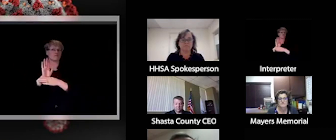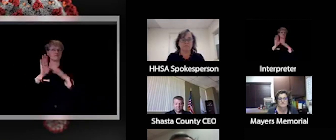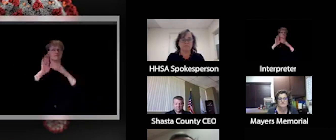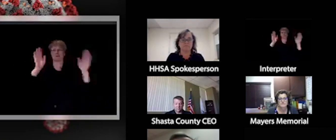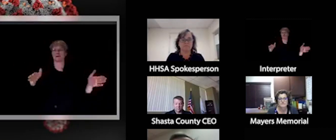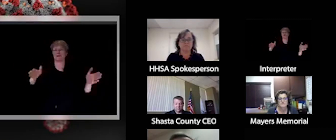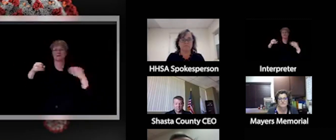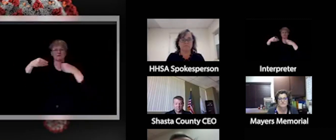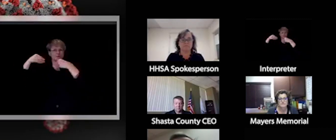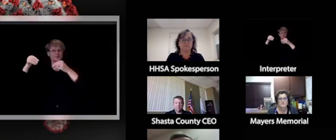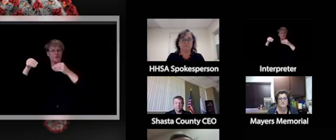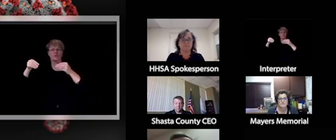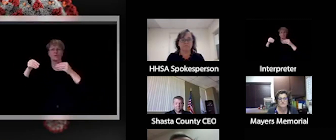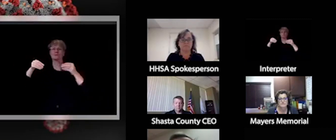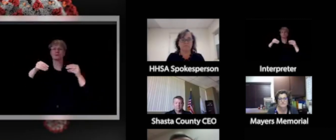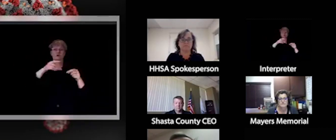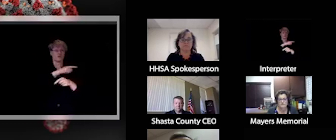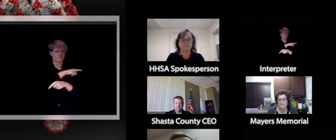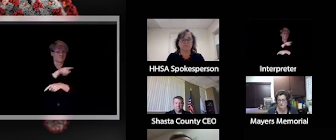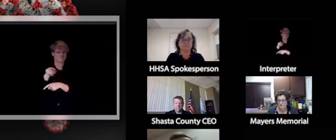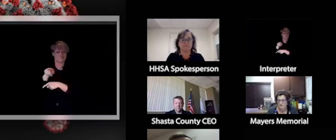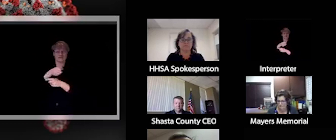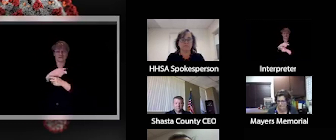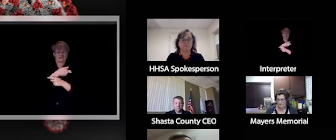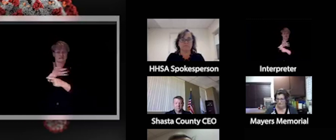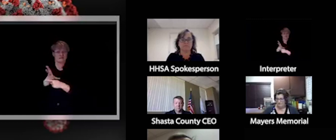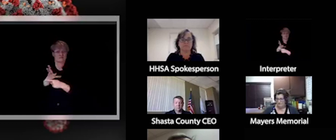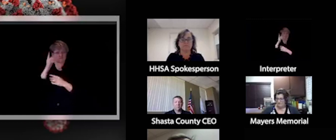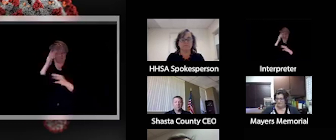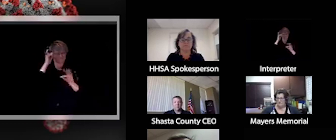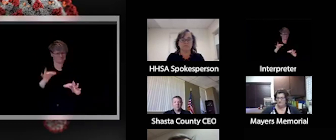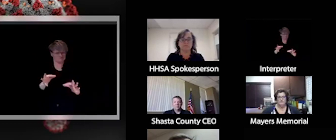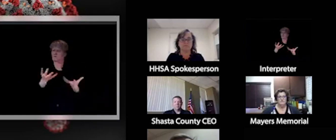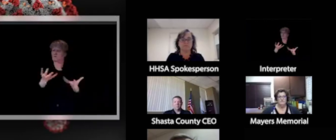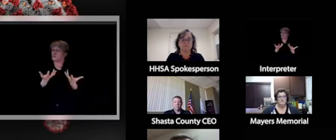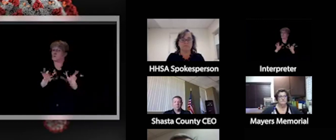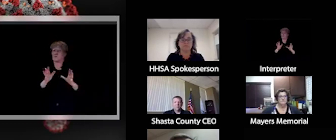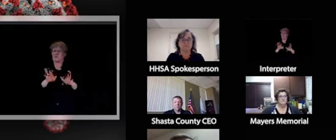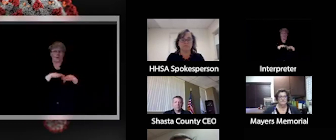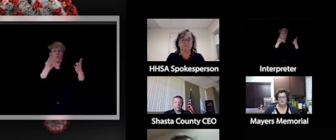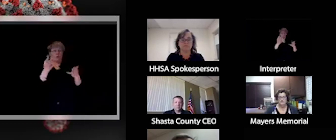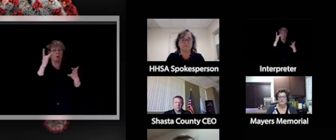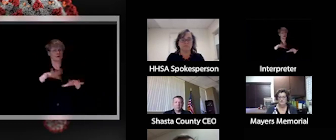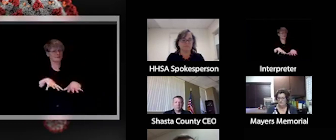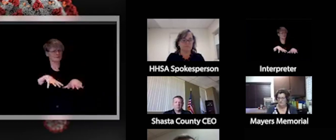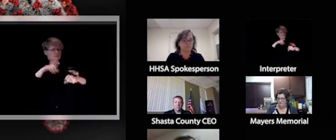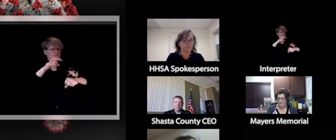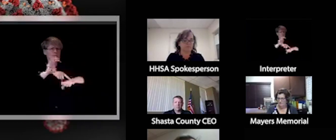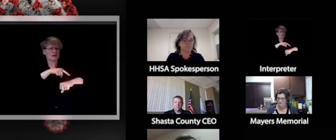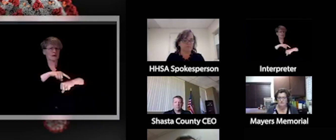allow them to, it is that they’re taking more time to set up their re-openings. So,